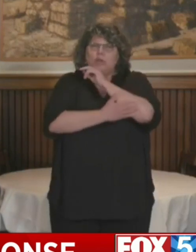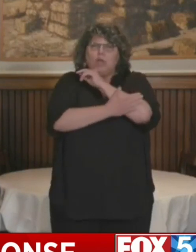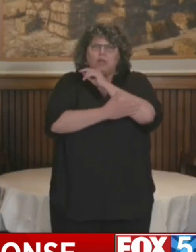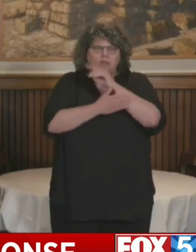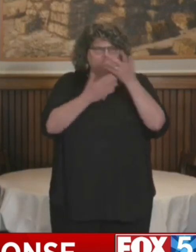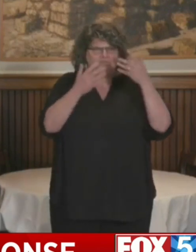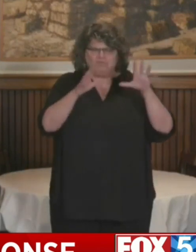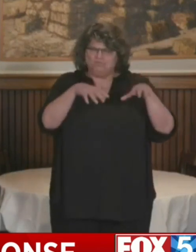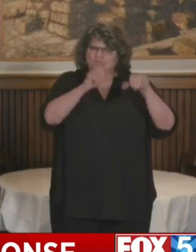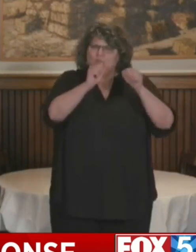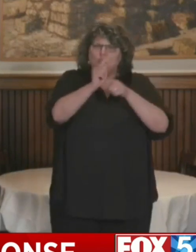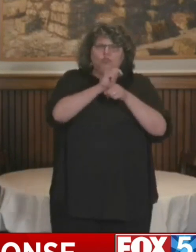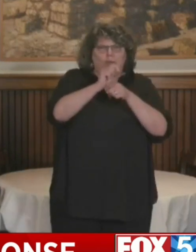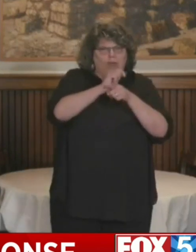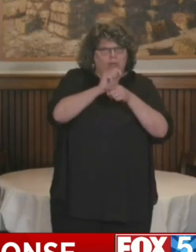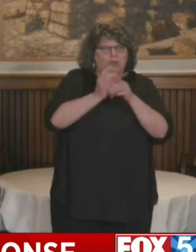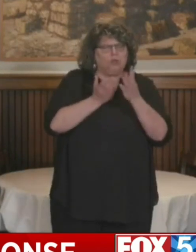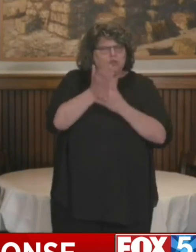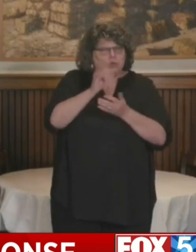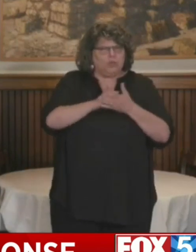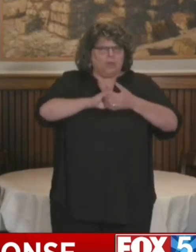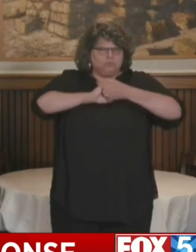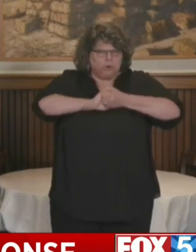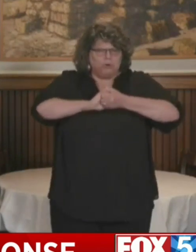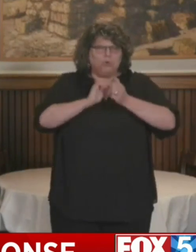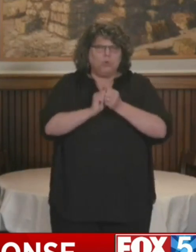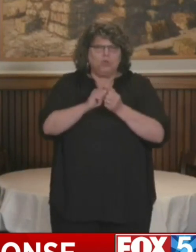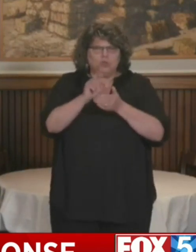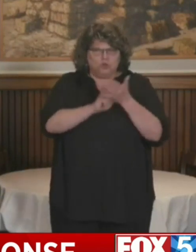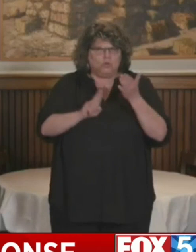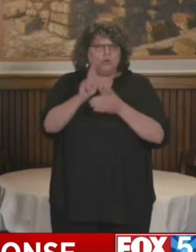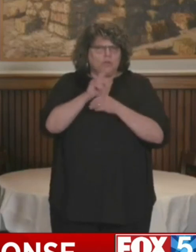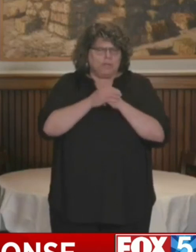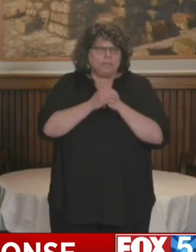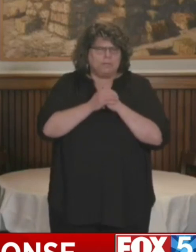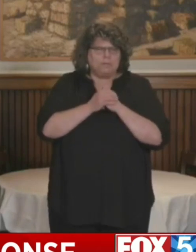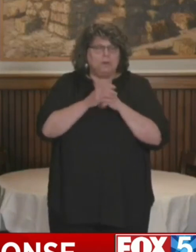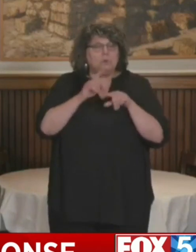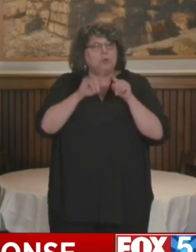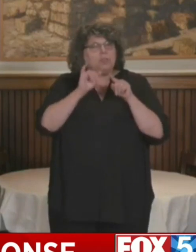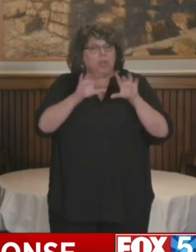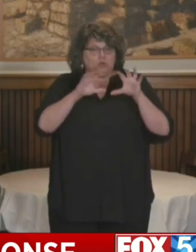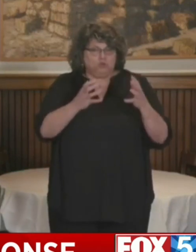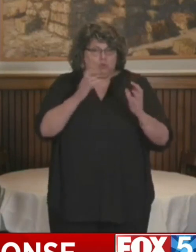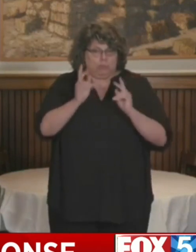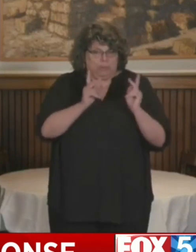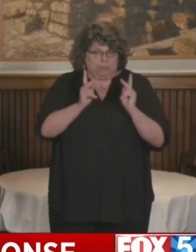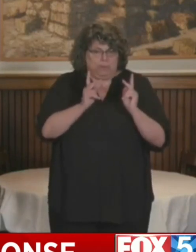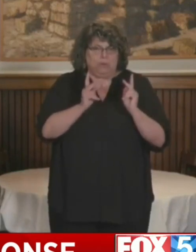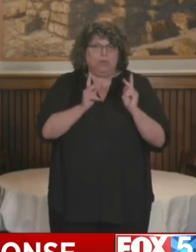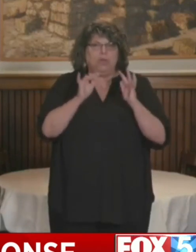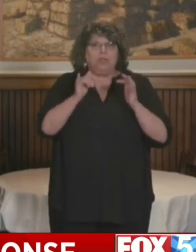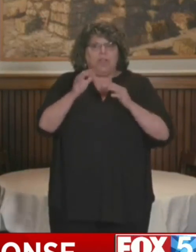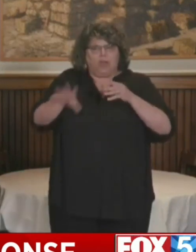L A AND THAT THAT COHORT IS BEING DISTRIBUTED IN REAL TIME MANY ARE ALREADY IN COUNTIES. THAT HAVE BEEN TRAINED THROUGH